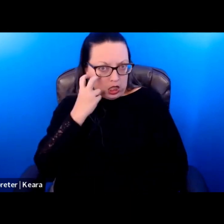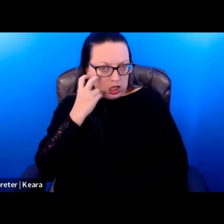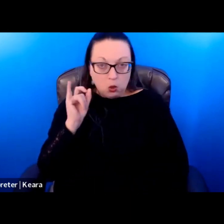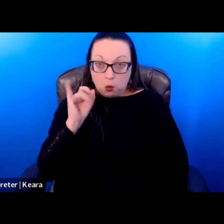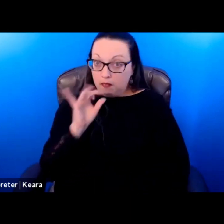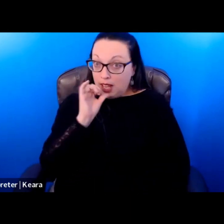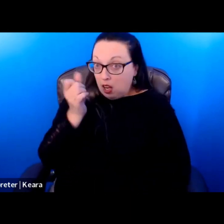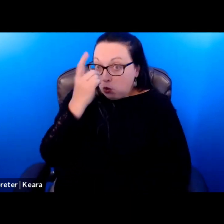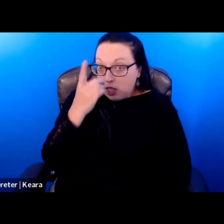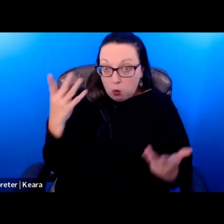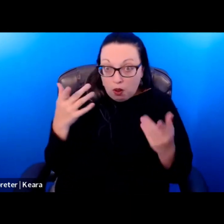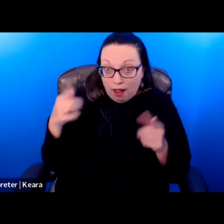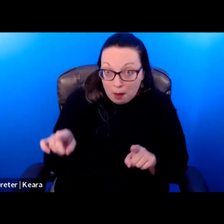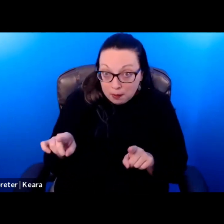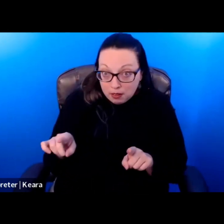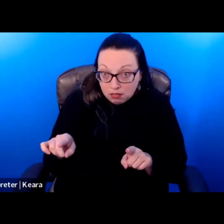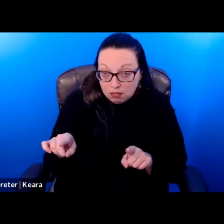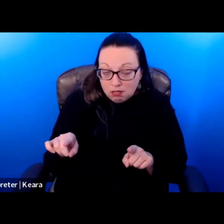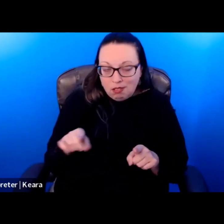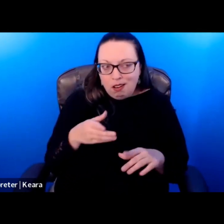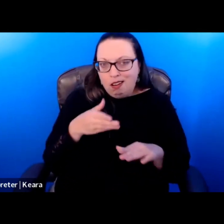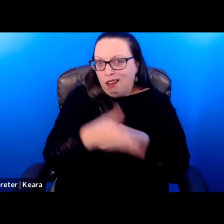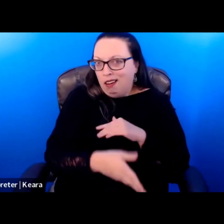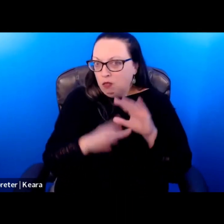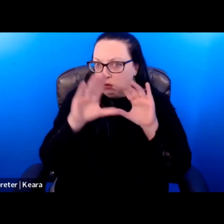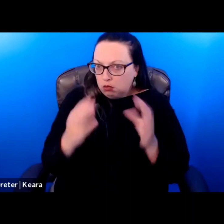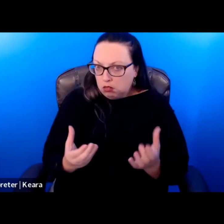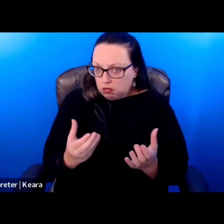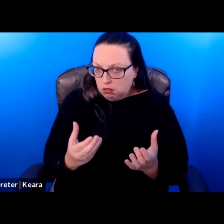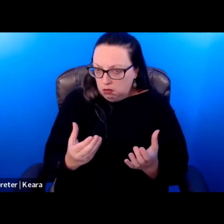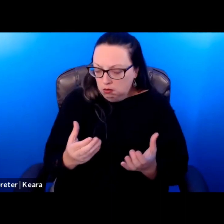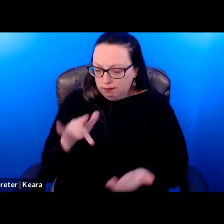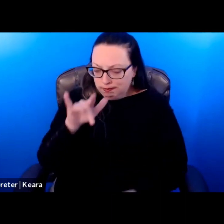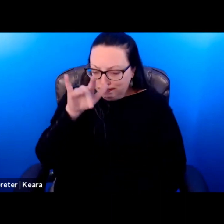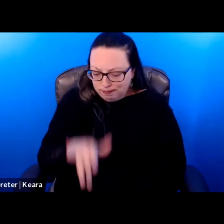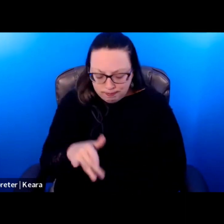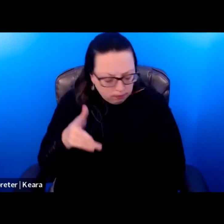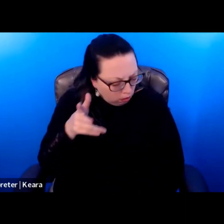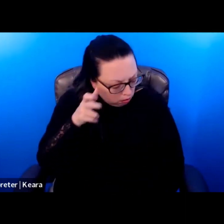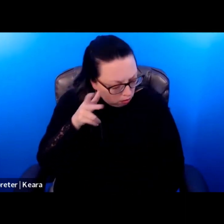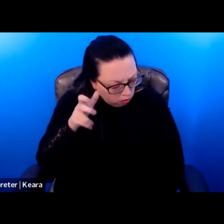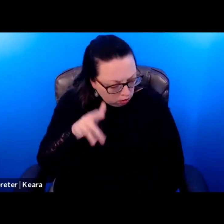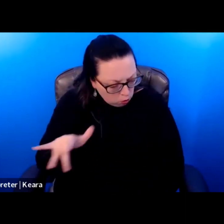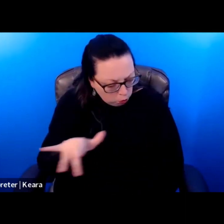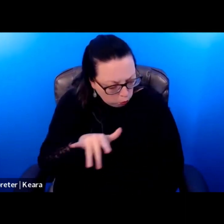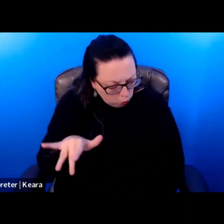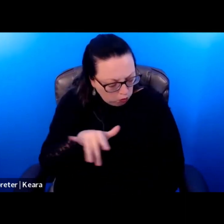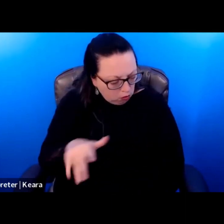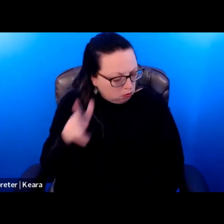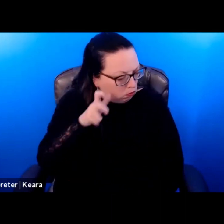was going on, in class, right, I was able to listen to the recordings that I had, that that